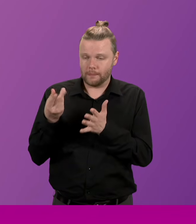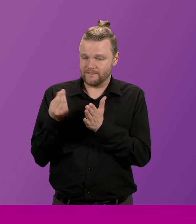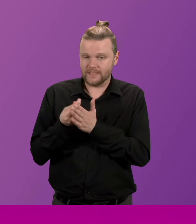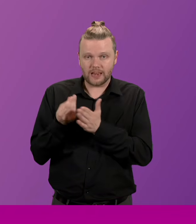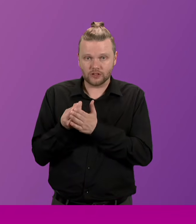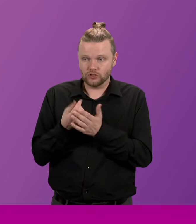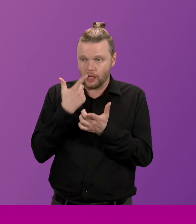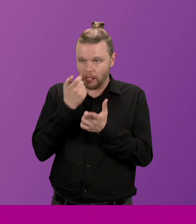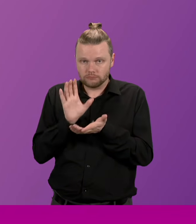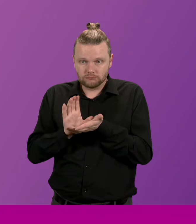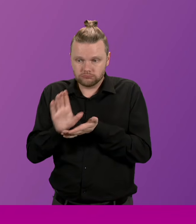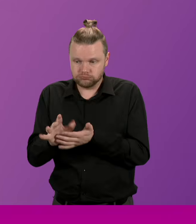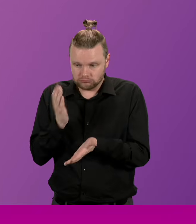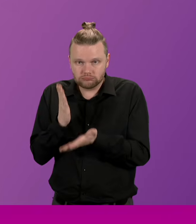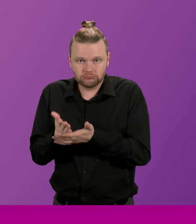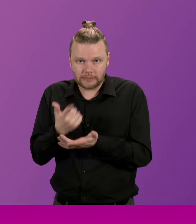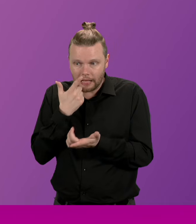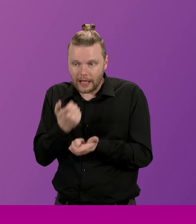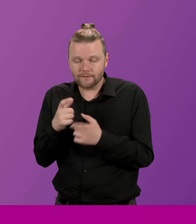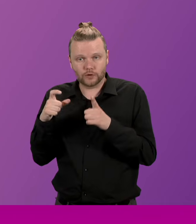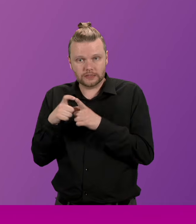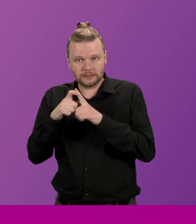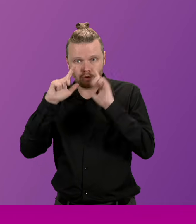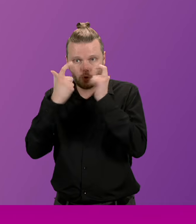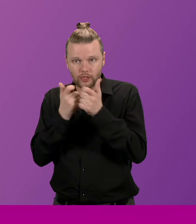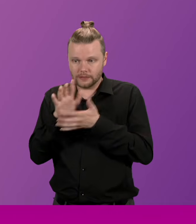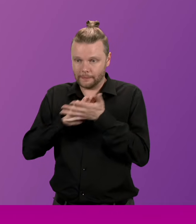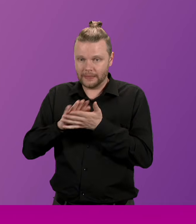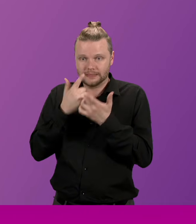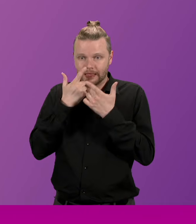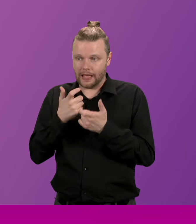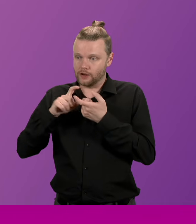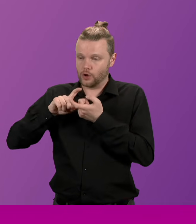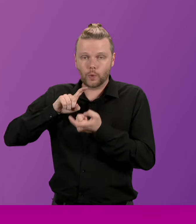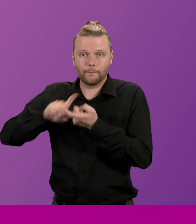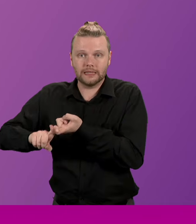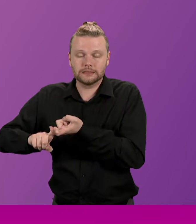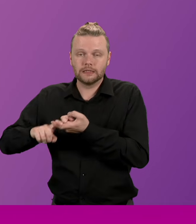be given to Dundee and Angus College to enable it to enter into commitments to undertake what